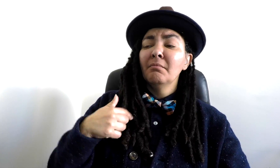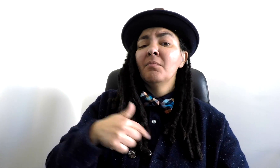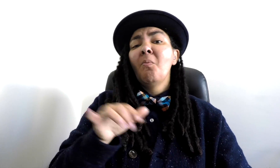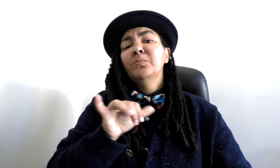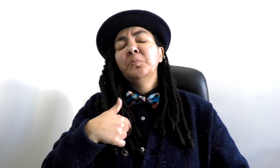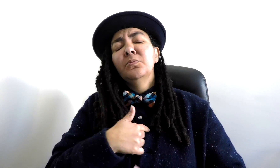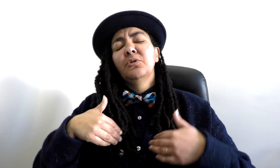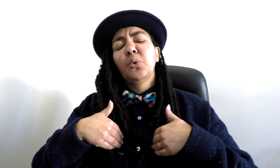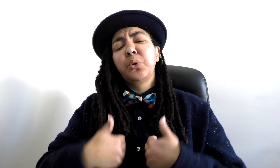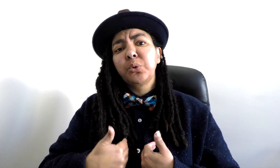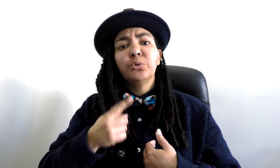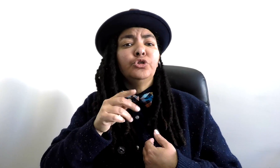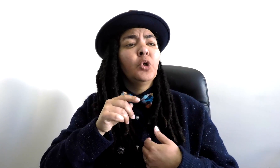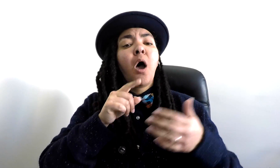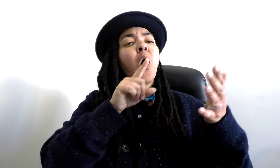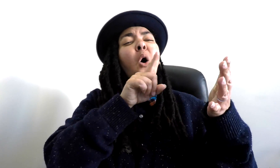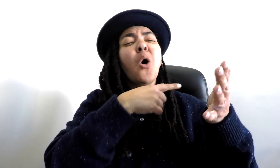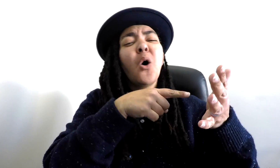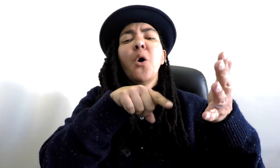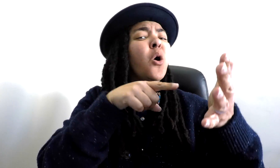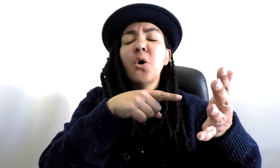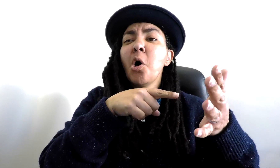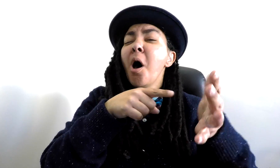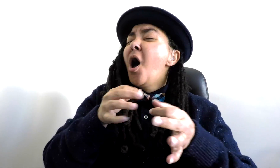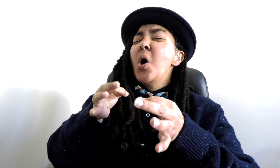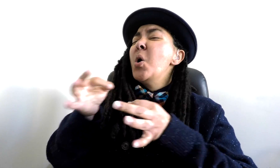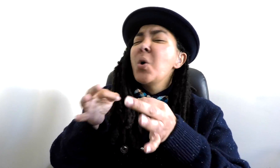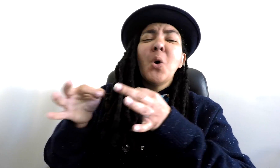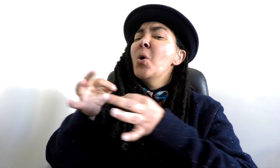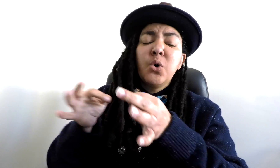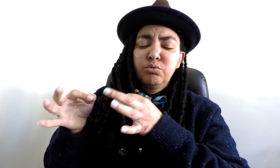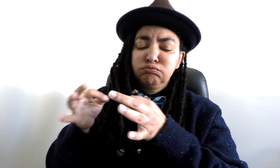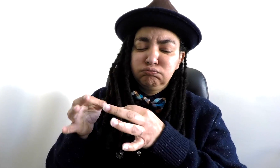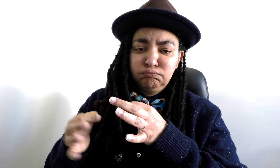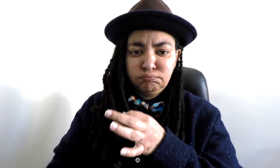and re-explaining ourselves or correcting people